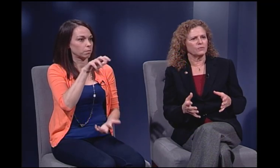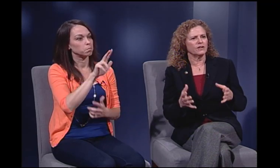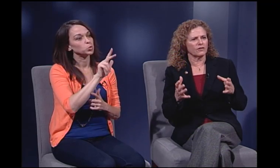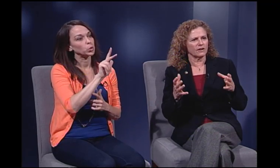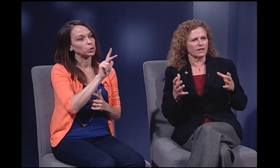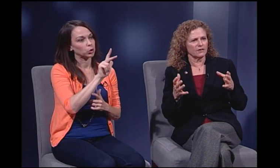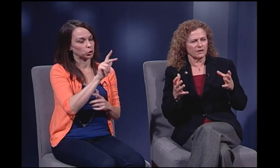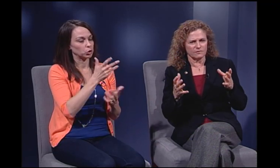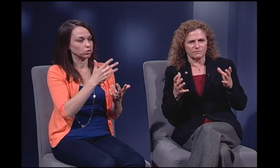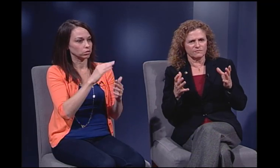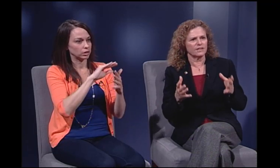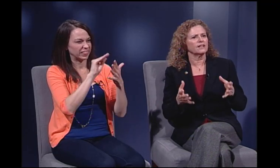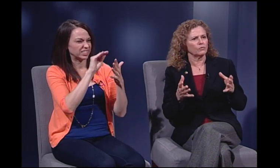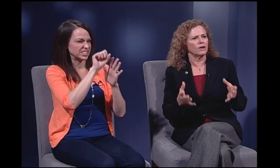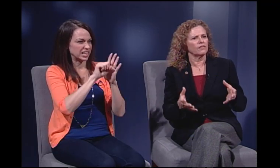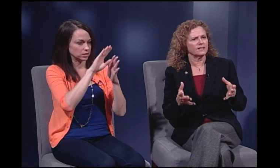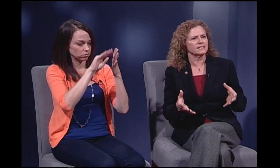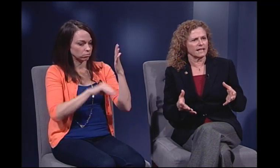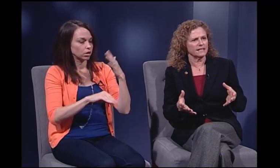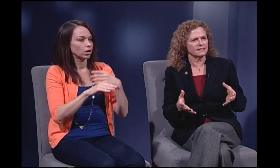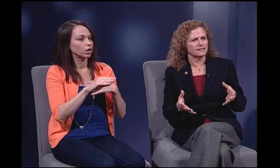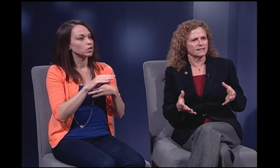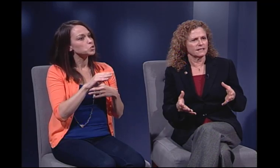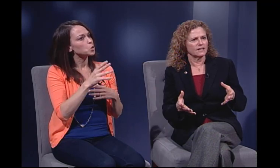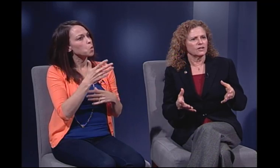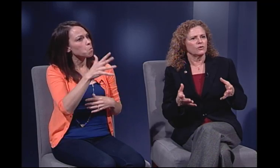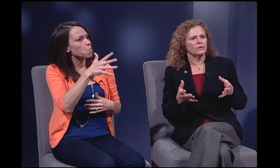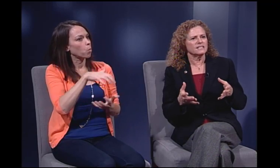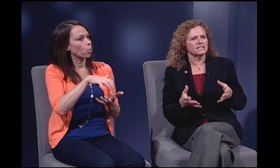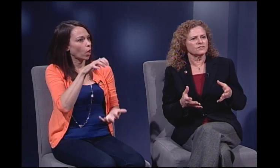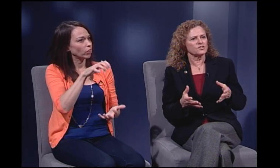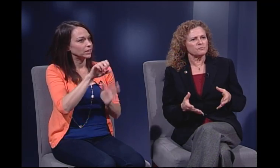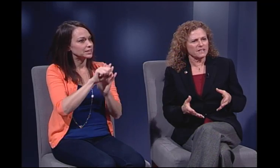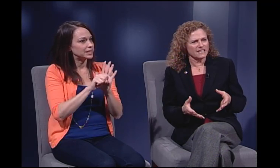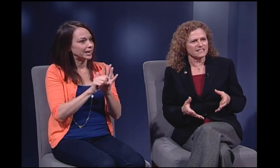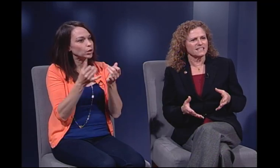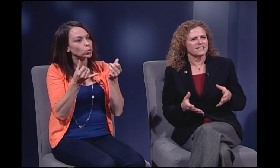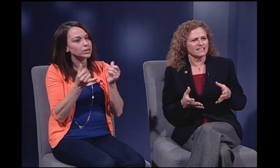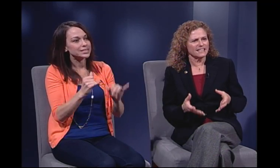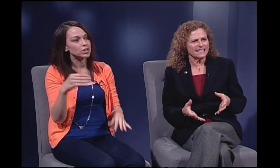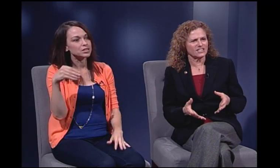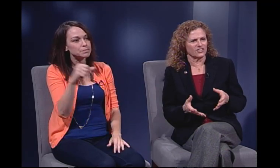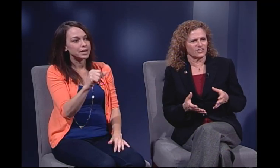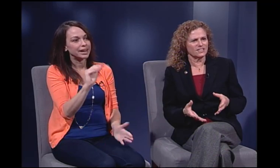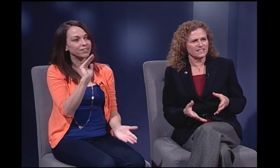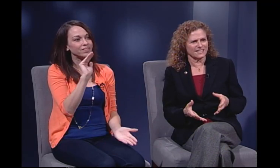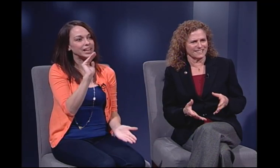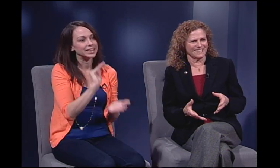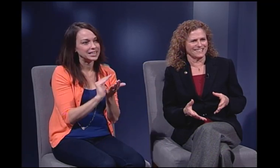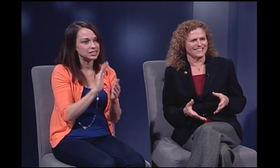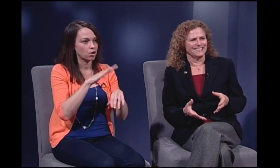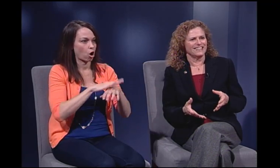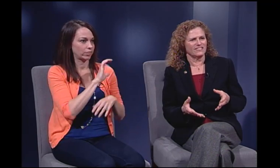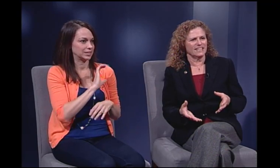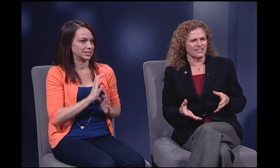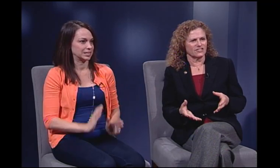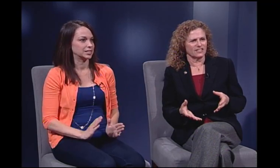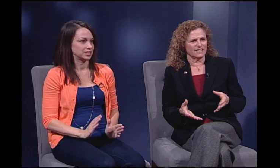We are a fairly wealthy state. We still spend the least on our citizens of any other state.